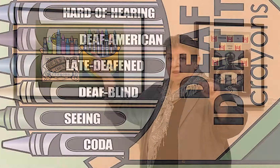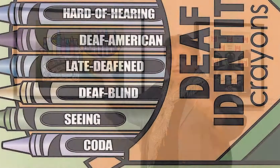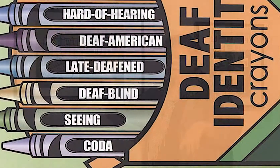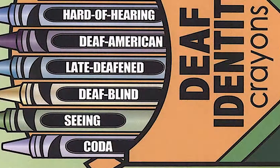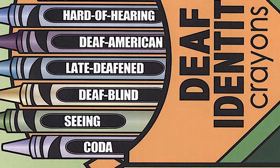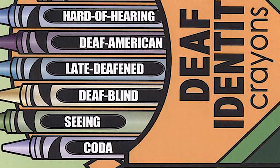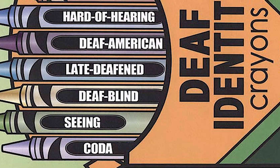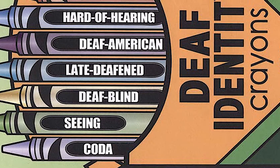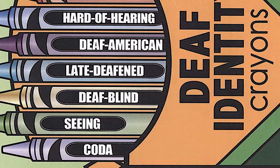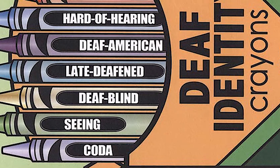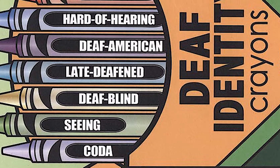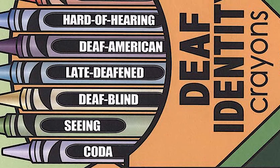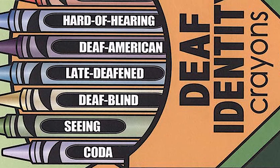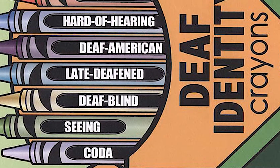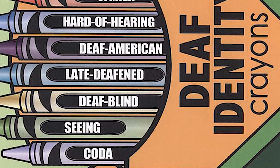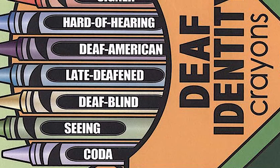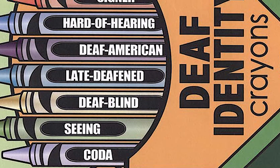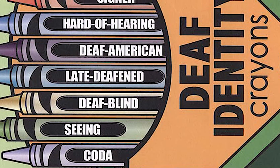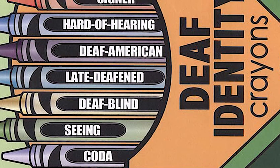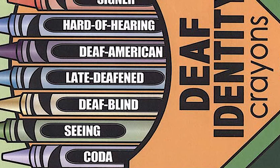"Coda" is the first crayon.